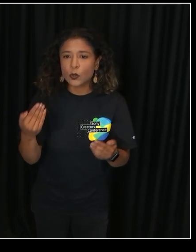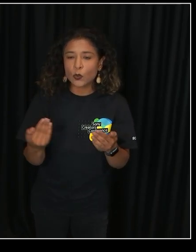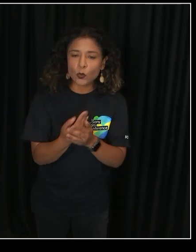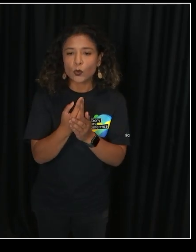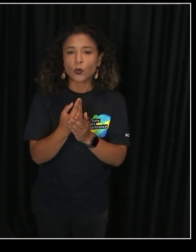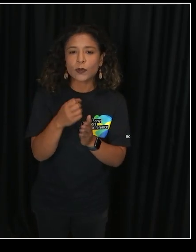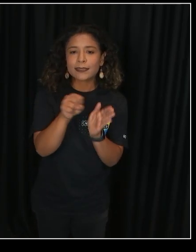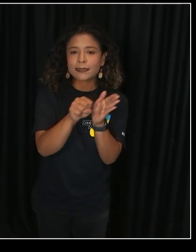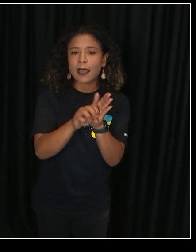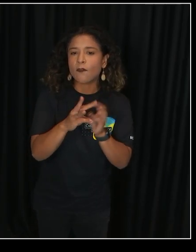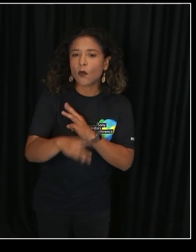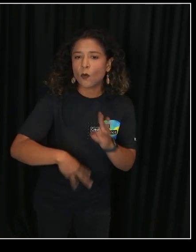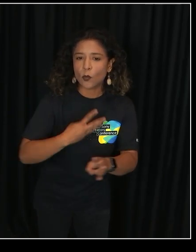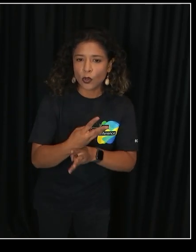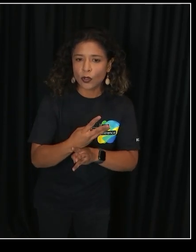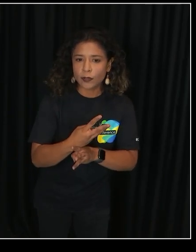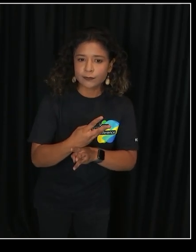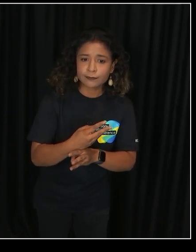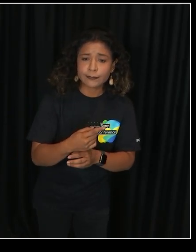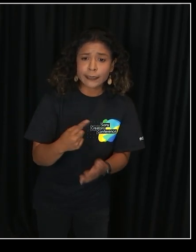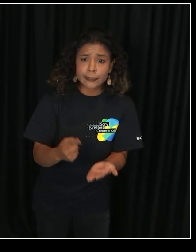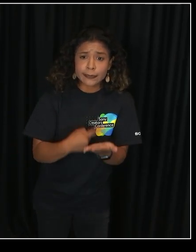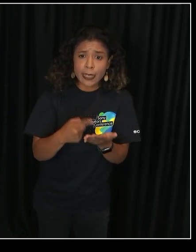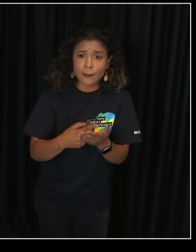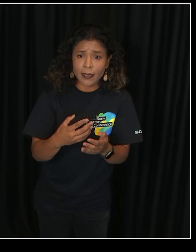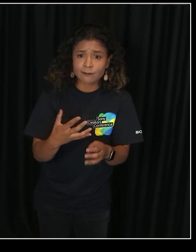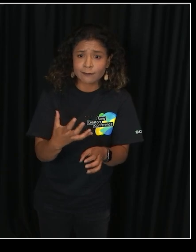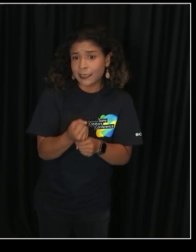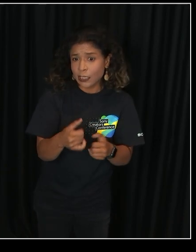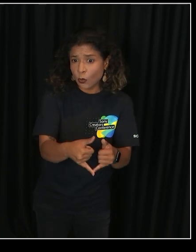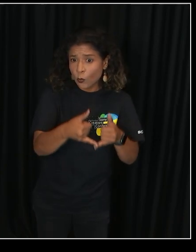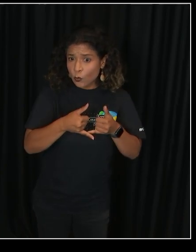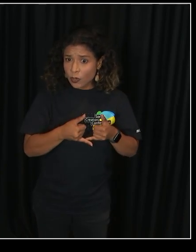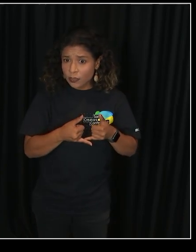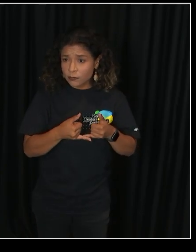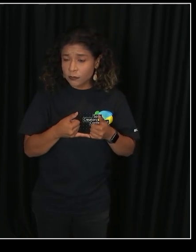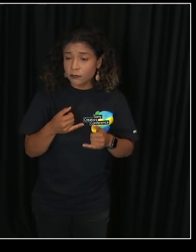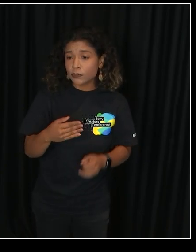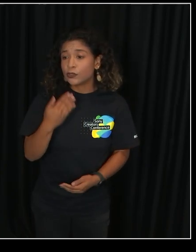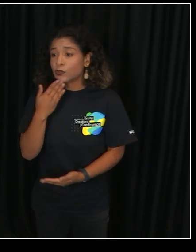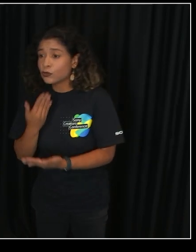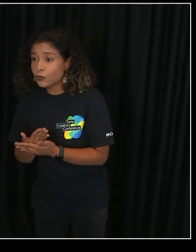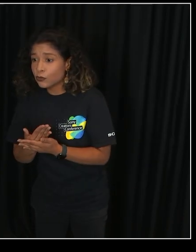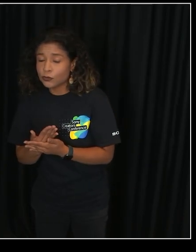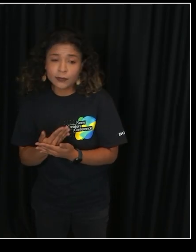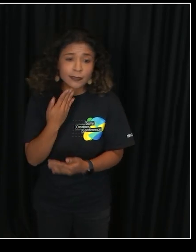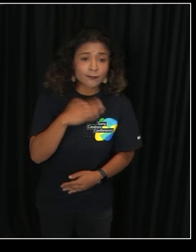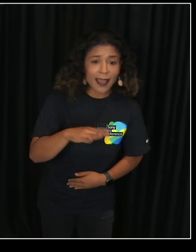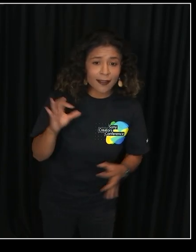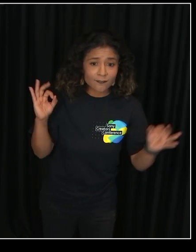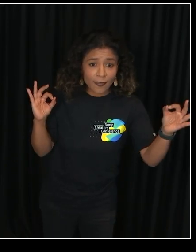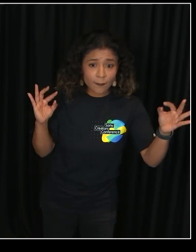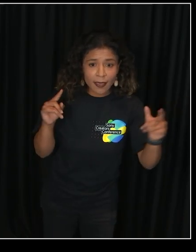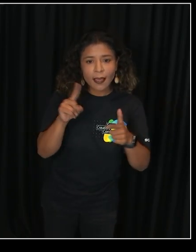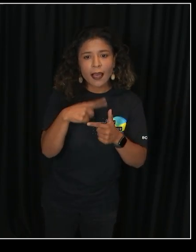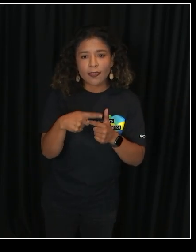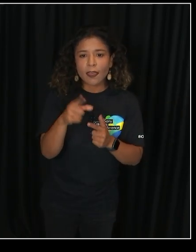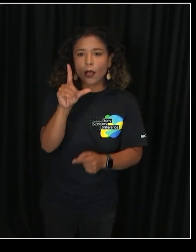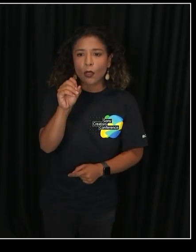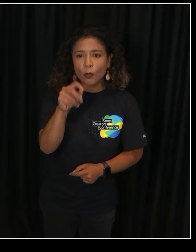It sometimes gets a reward of some kind. Says that was good or that was bad. And then it iterates on this loop over and over again.